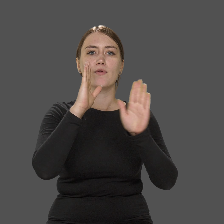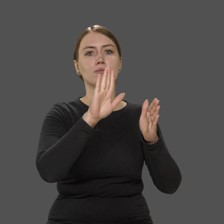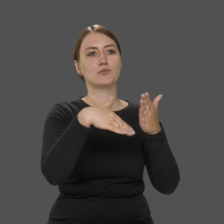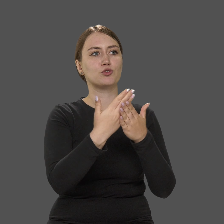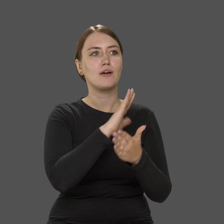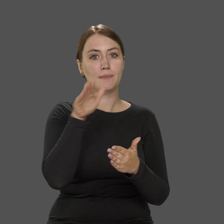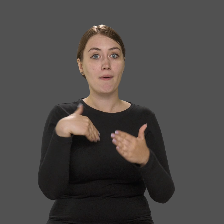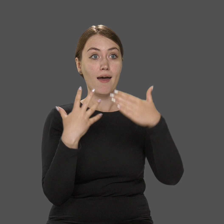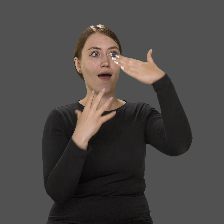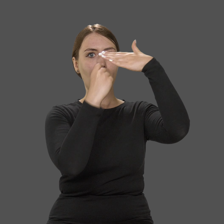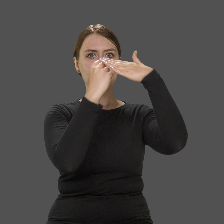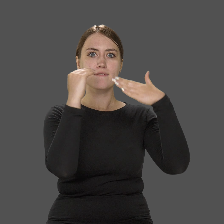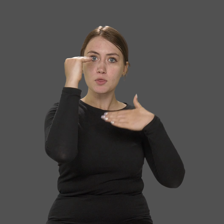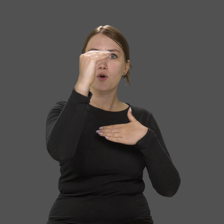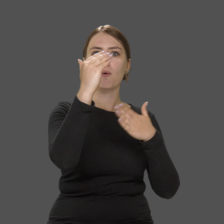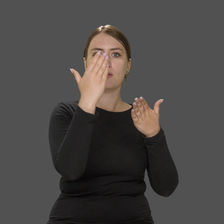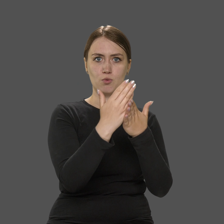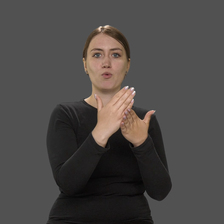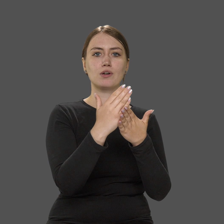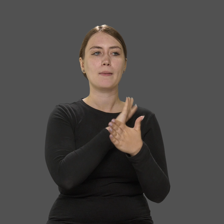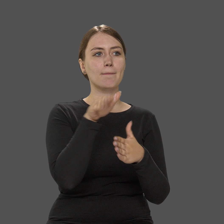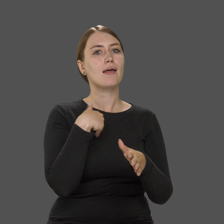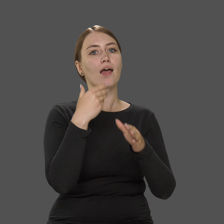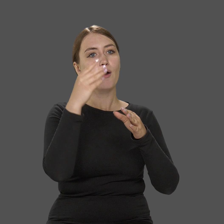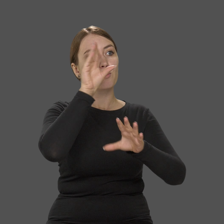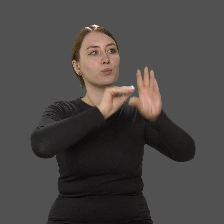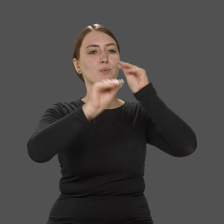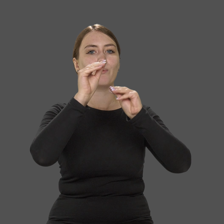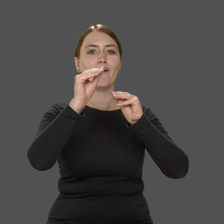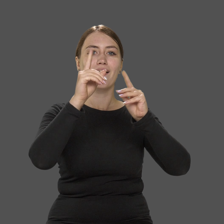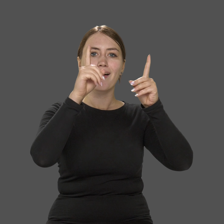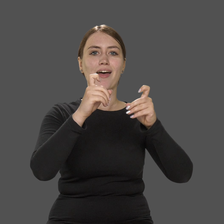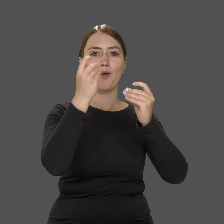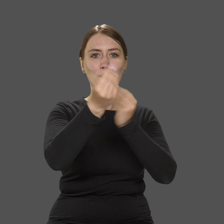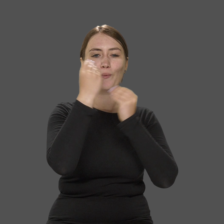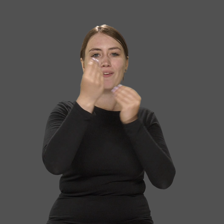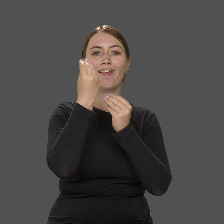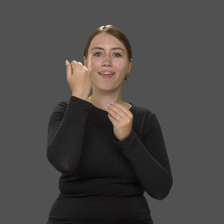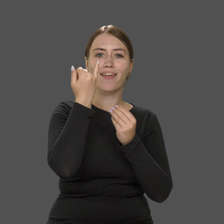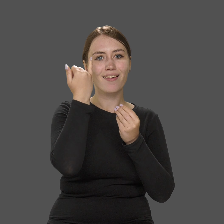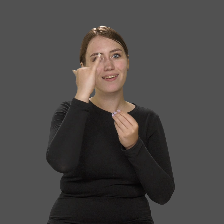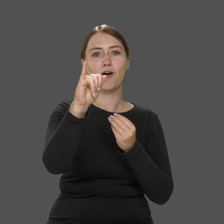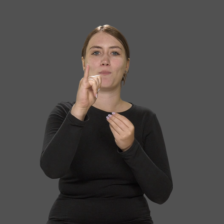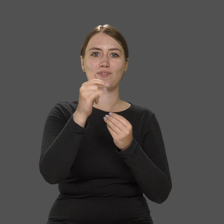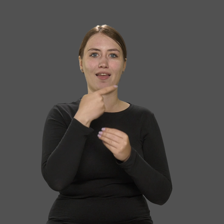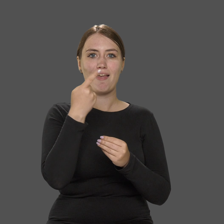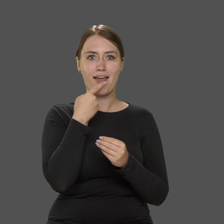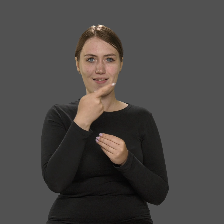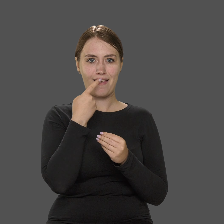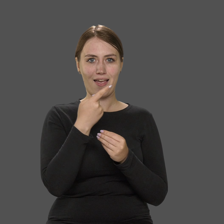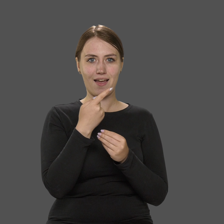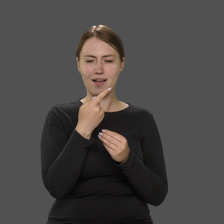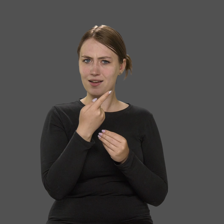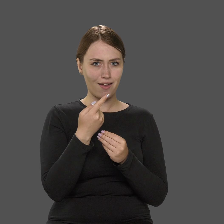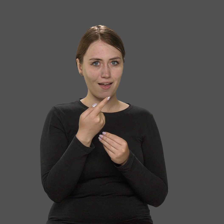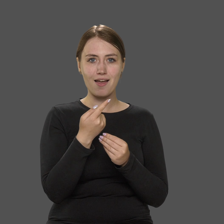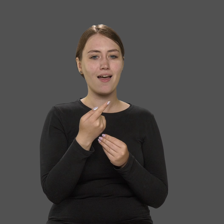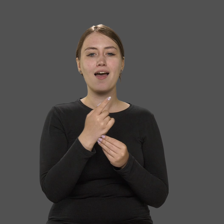as we do when learning a foreign language in adulthood,